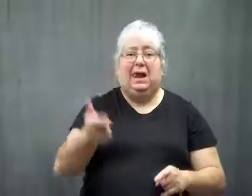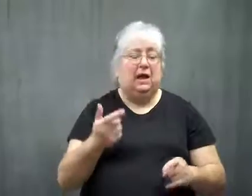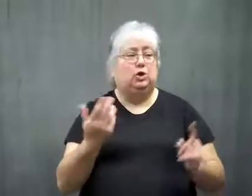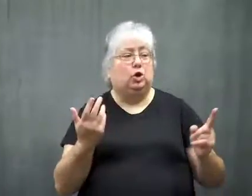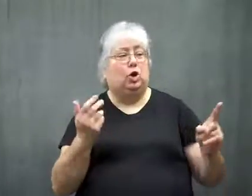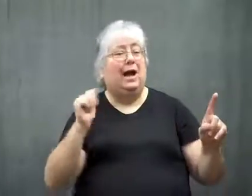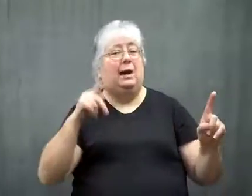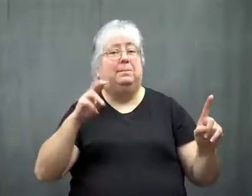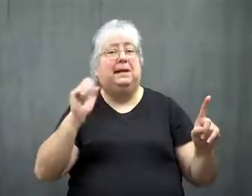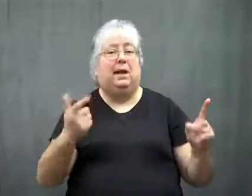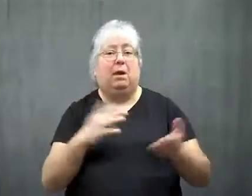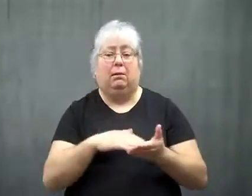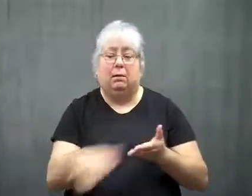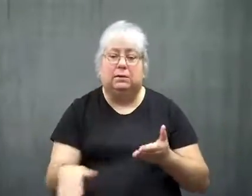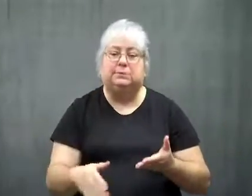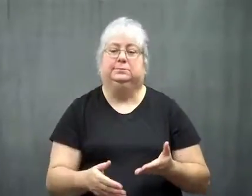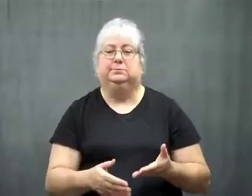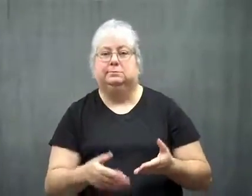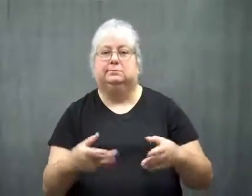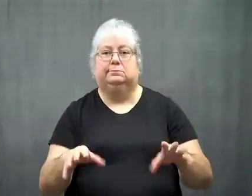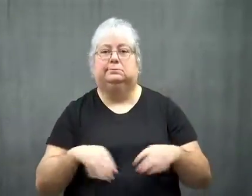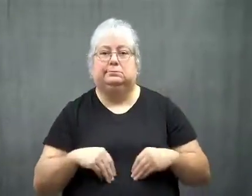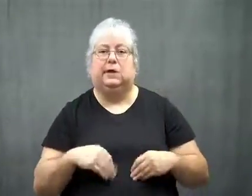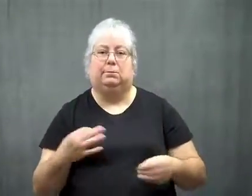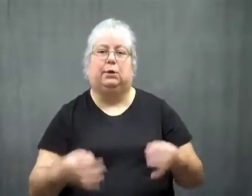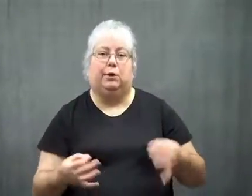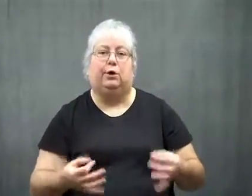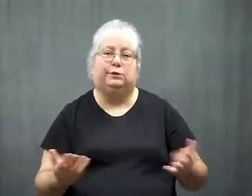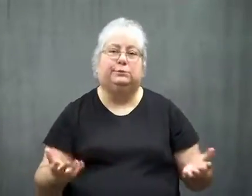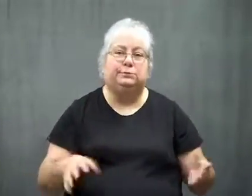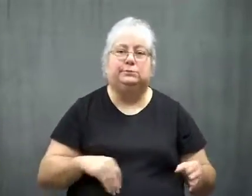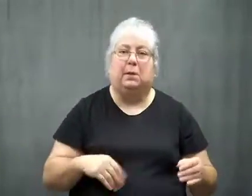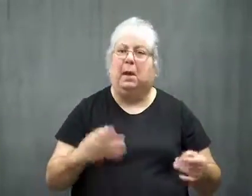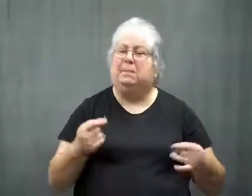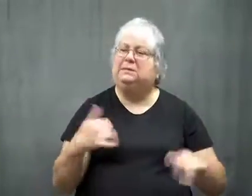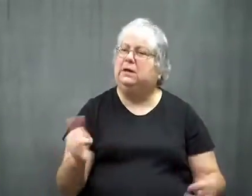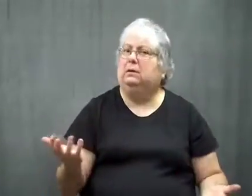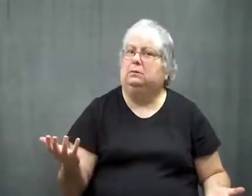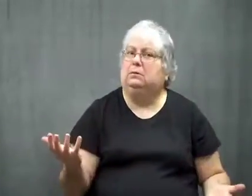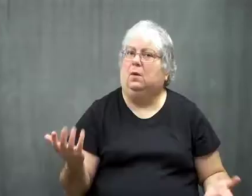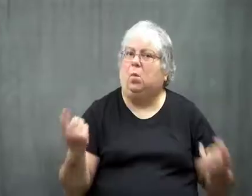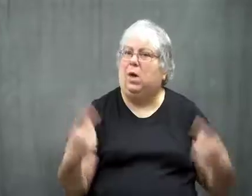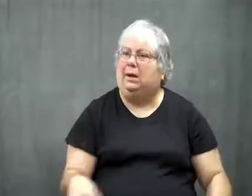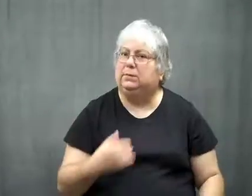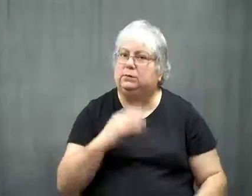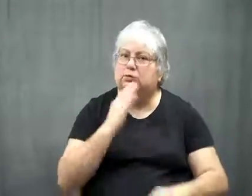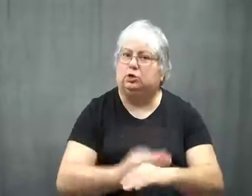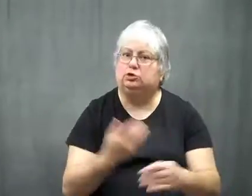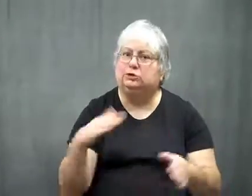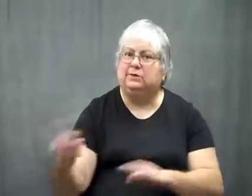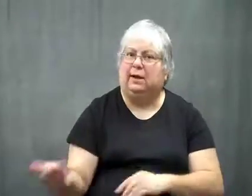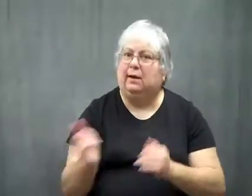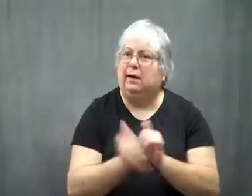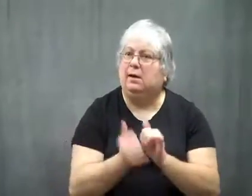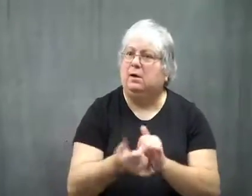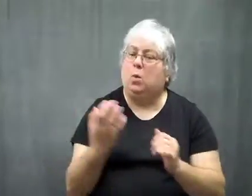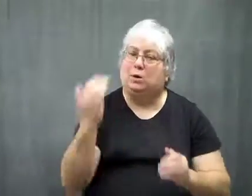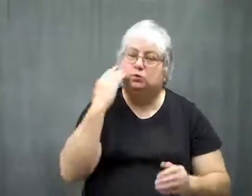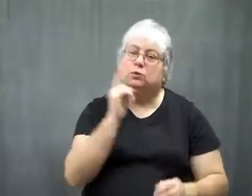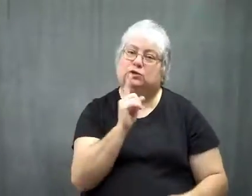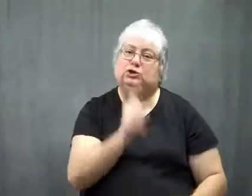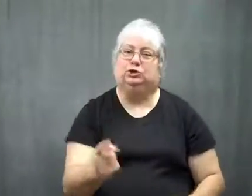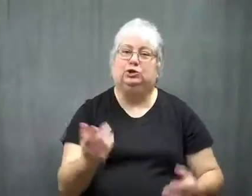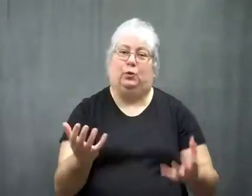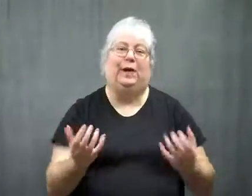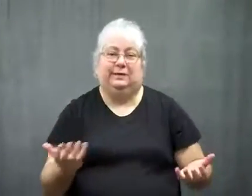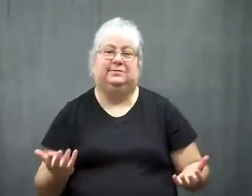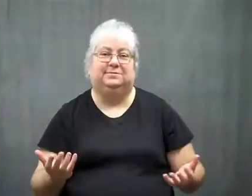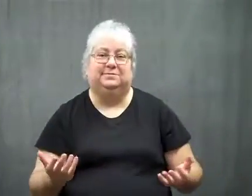When she was acquitted, they accepted it.